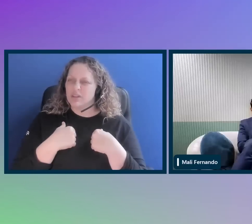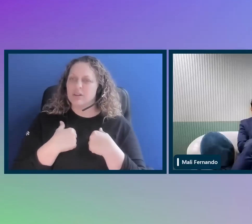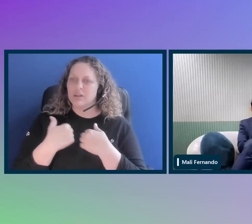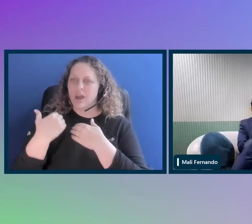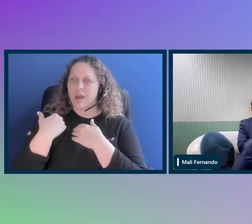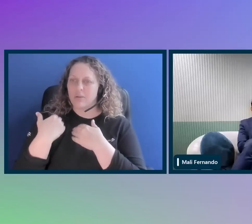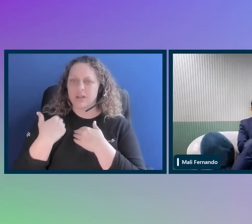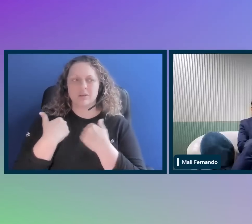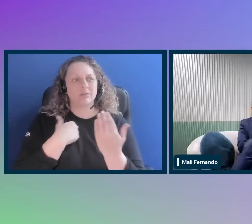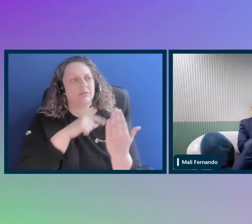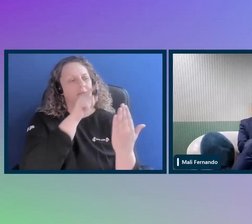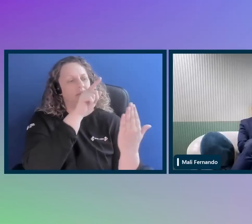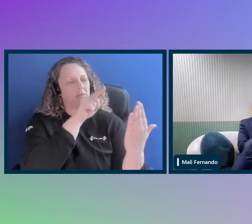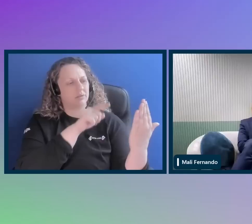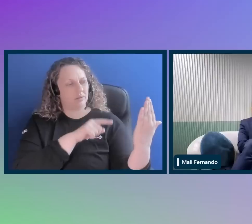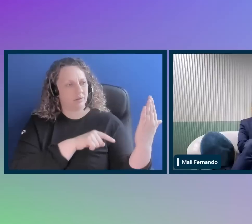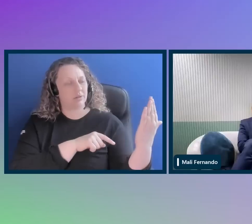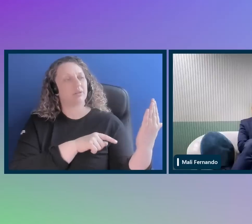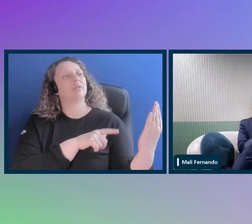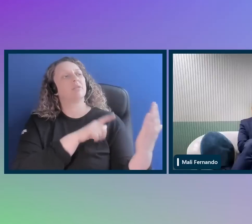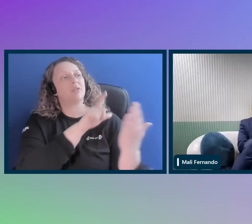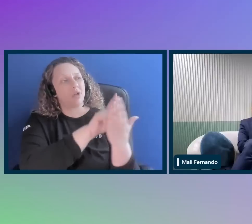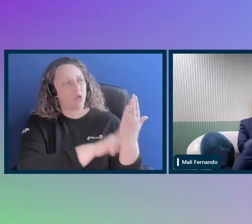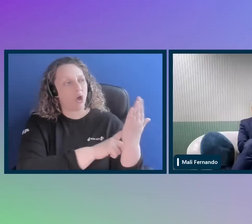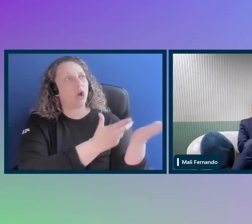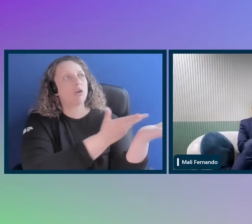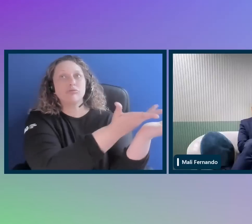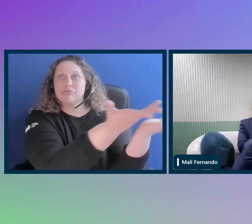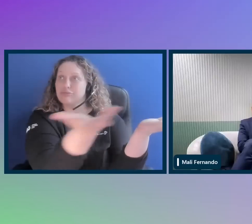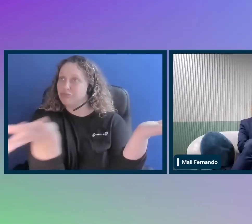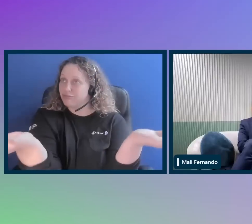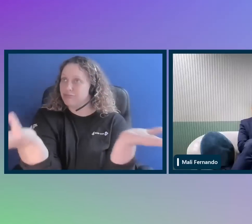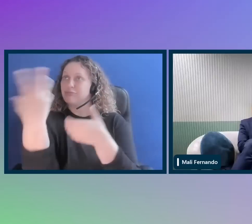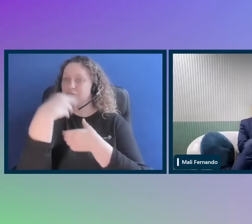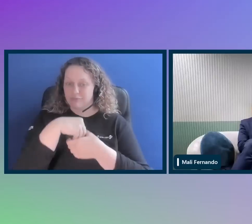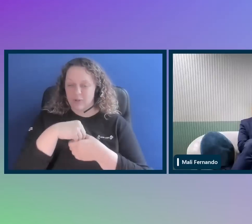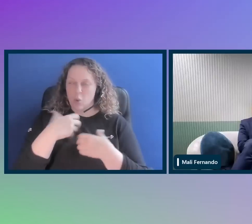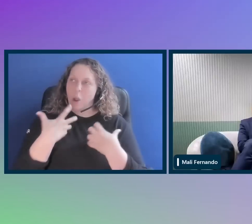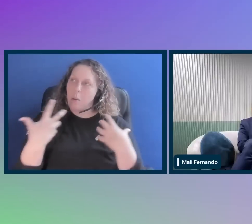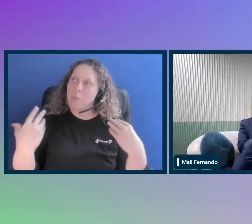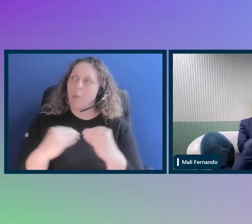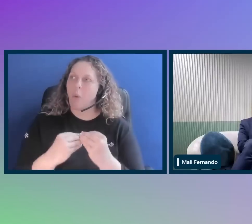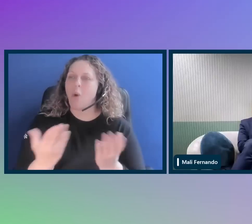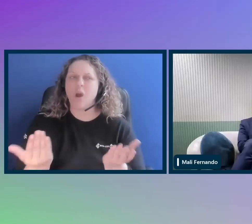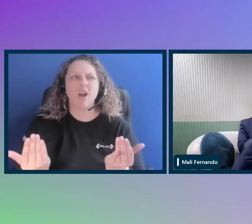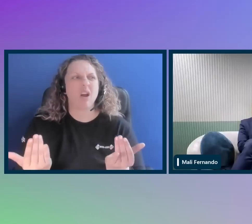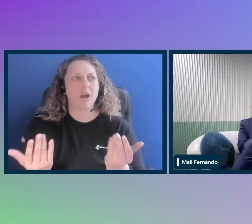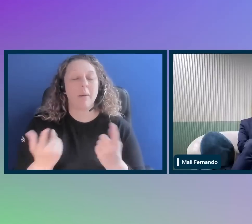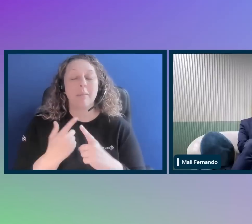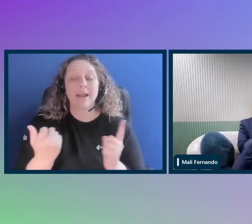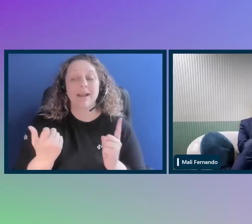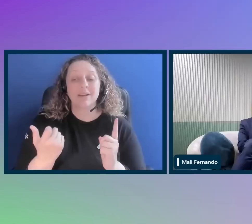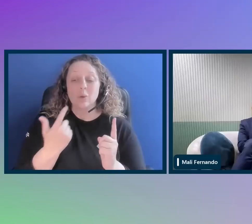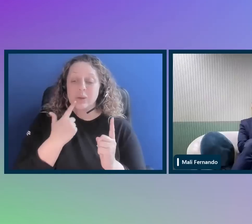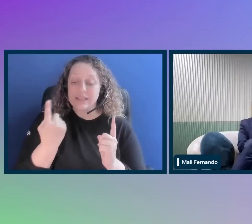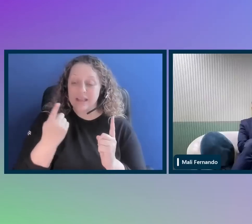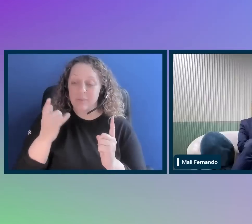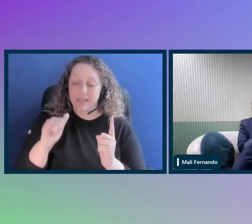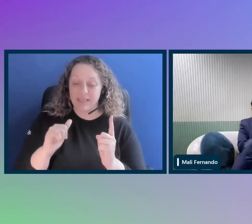We welcome a greater amount of regulation because ultimately I think when it comes to something like banking,